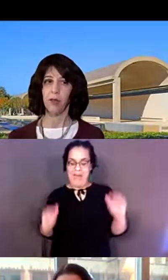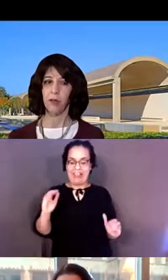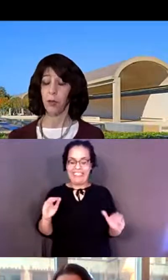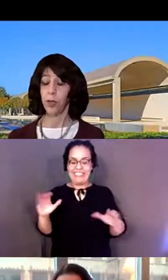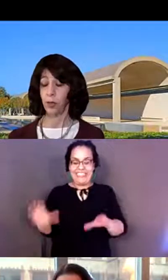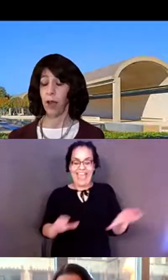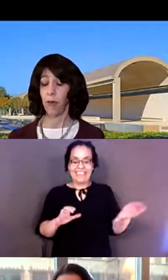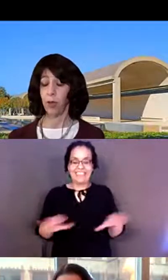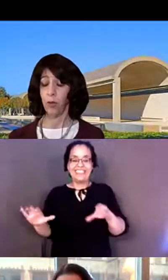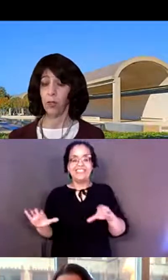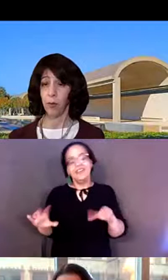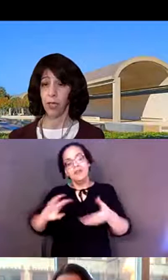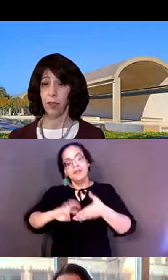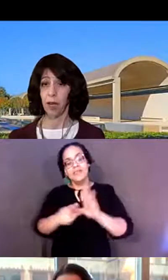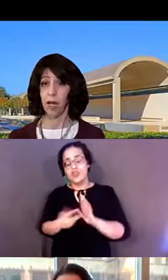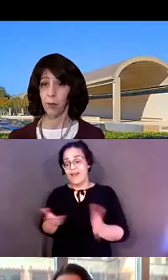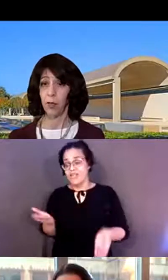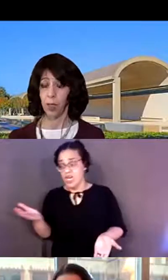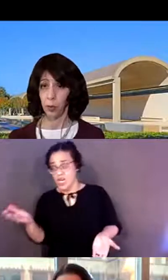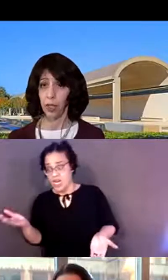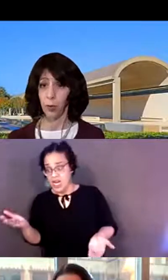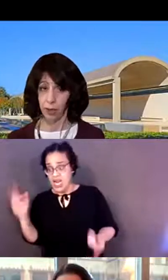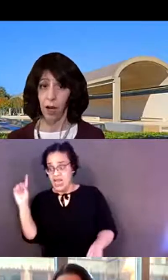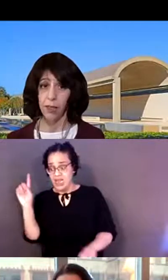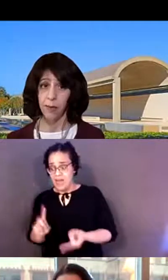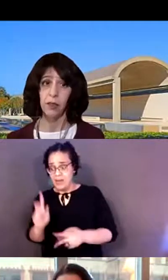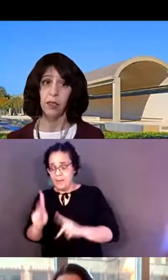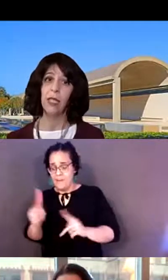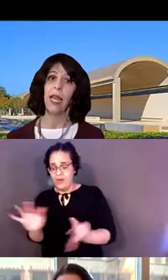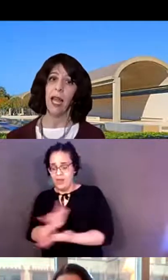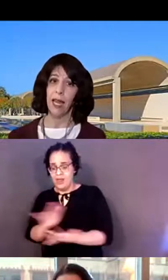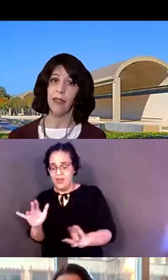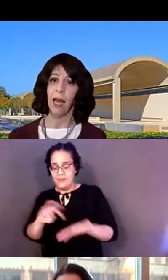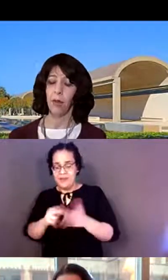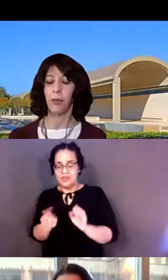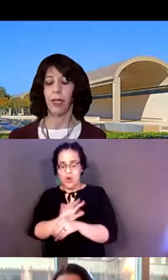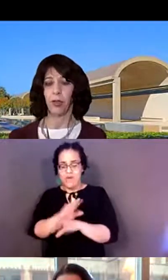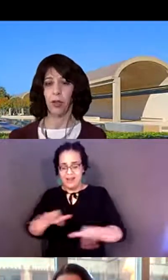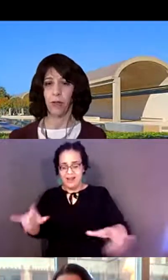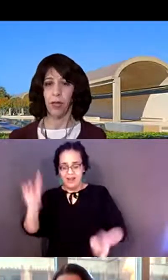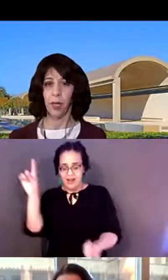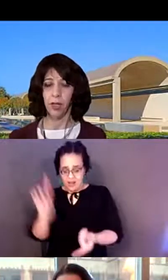so that we don't have COVID coming into the hospital and spreading within the hospital.